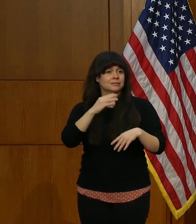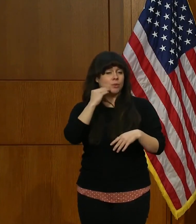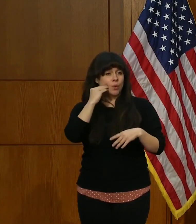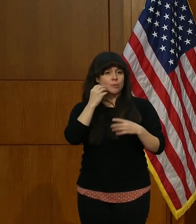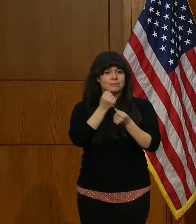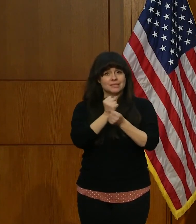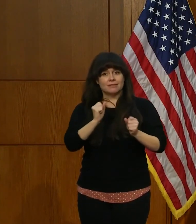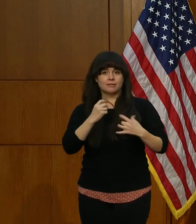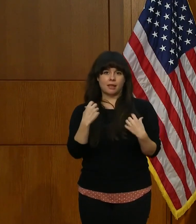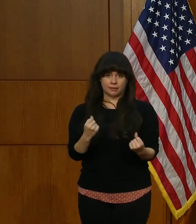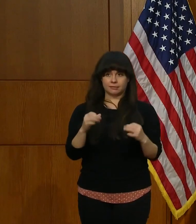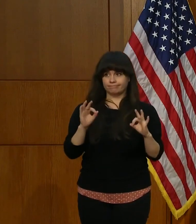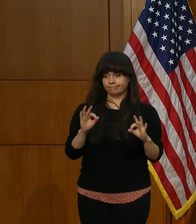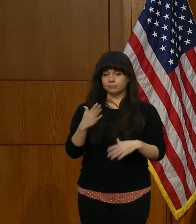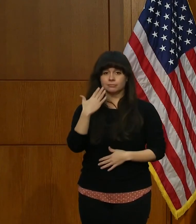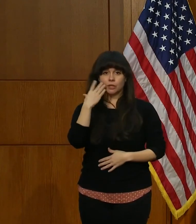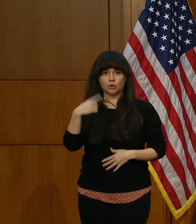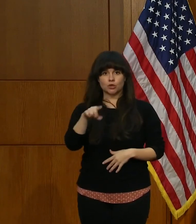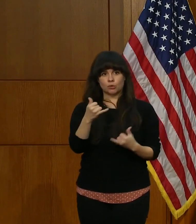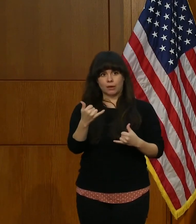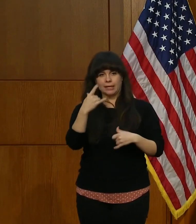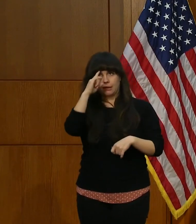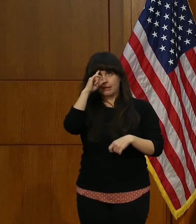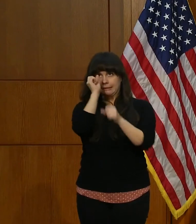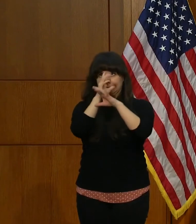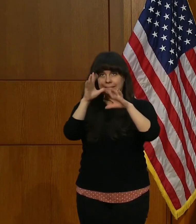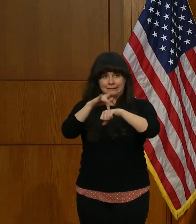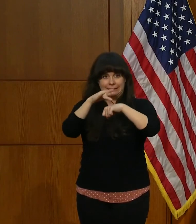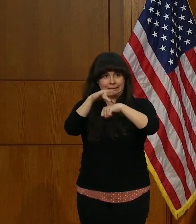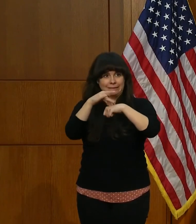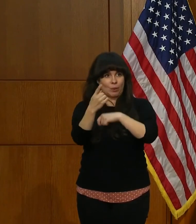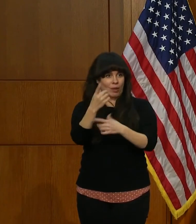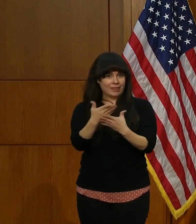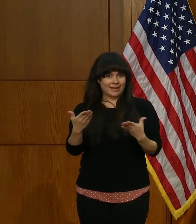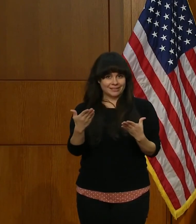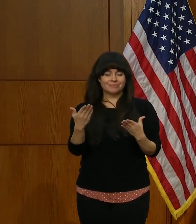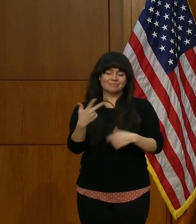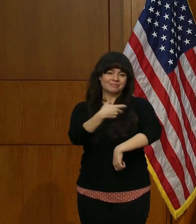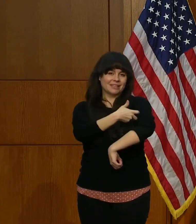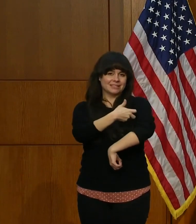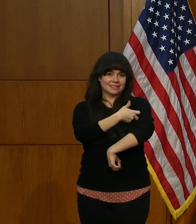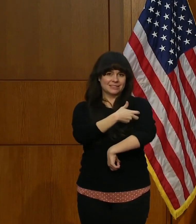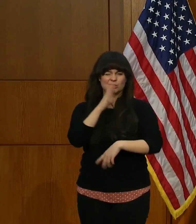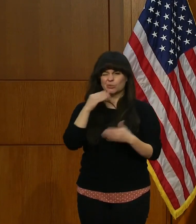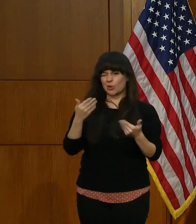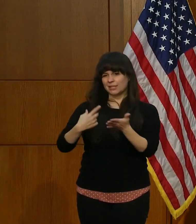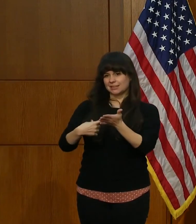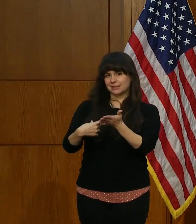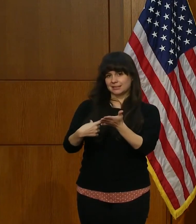THAT EVERYBODY IS STAYING SAFE AND HEALTHY. I KNOW YOU HAVE ONE THING ON YOUR MIND. AND